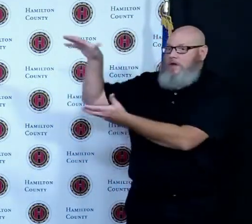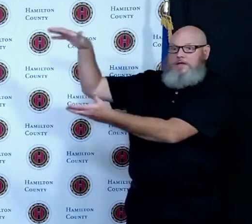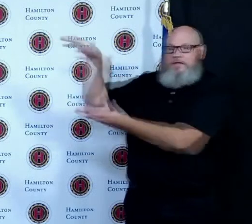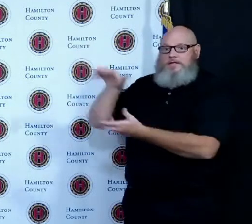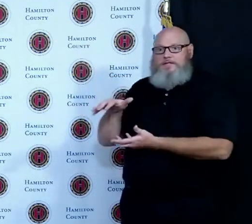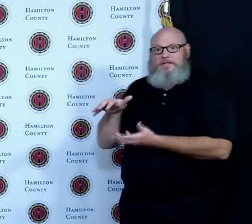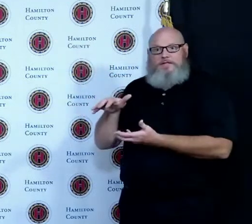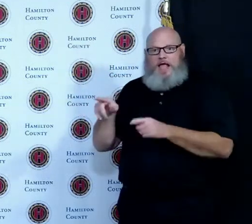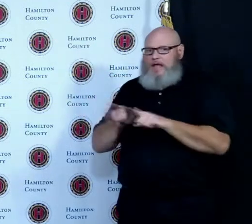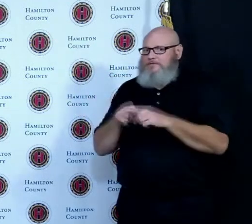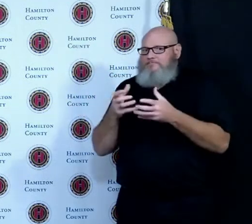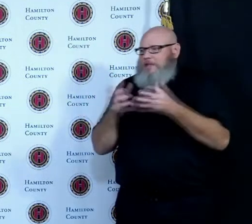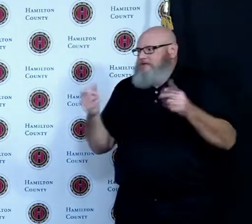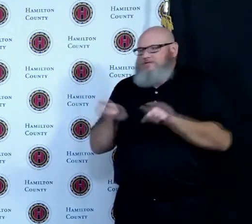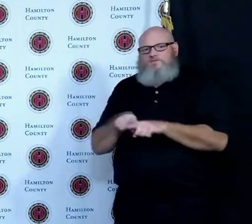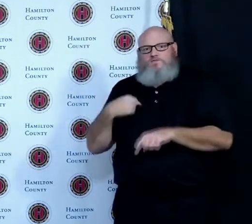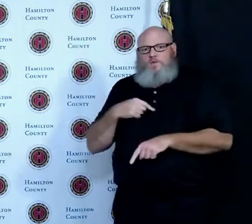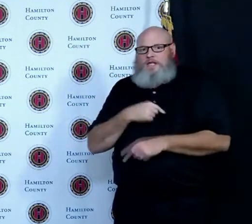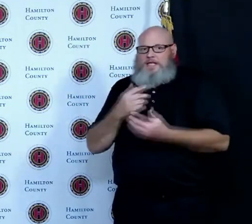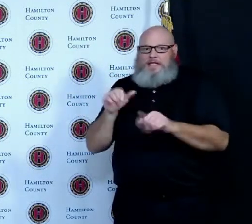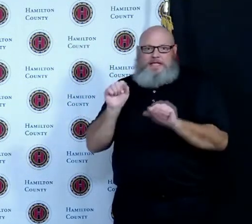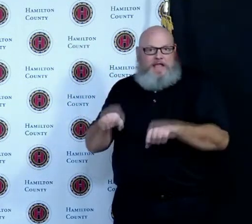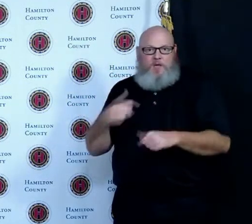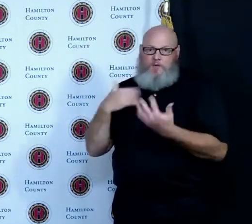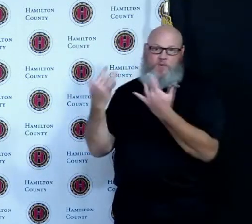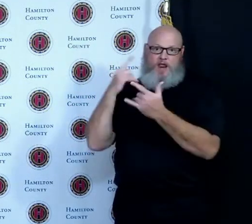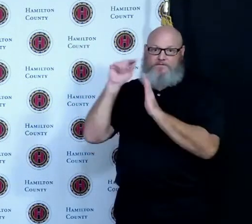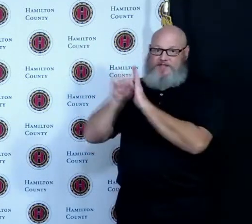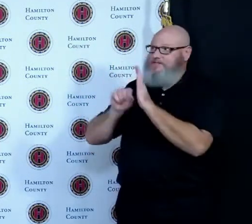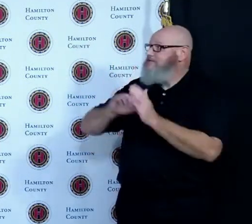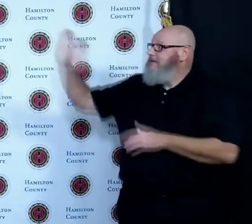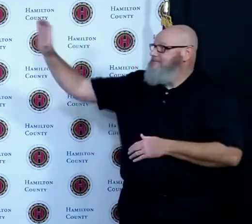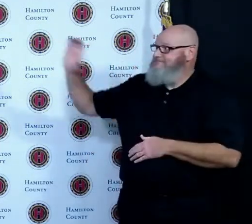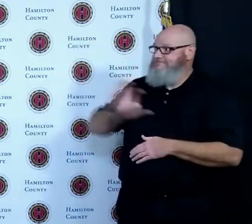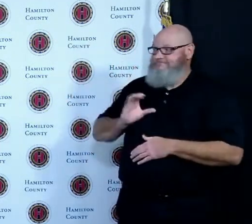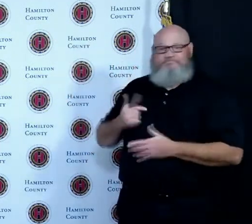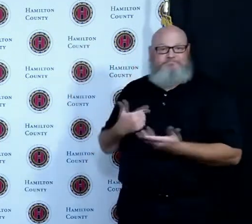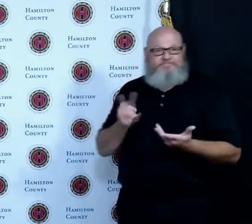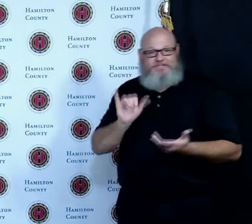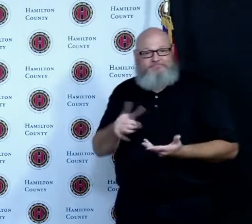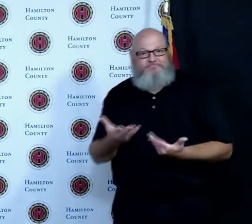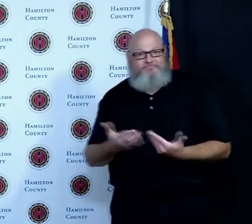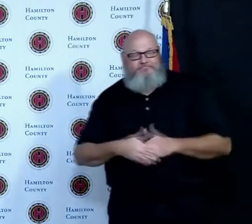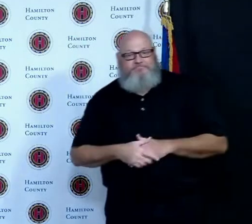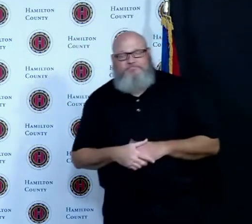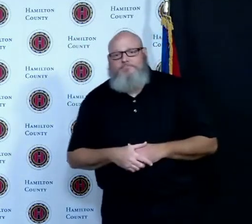get it in people's arms and some predictability around that so that you know one week we get